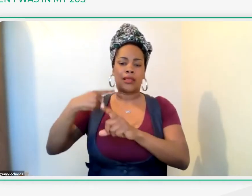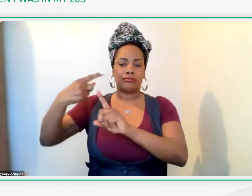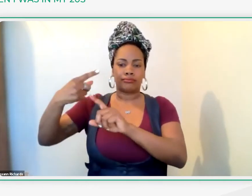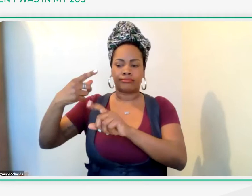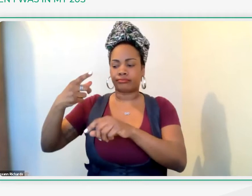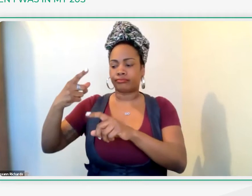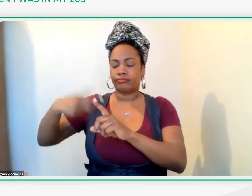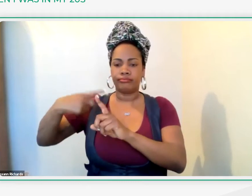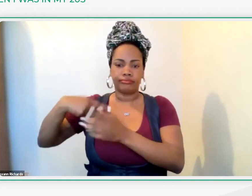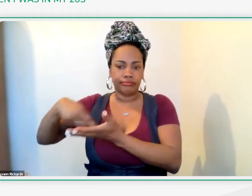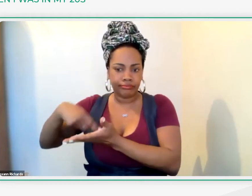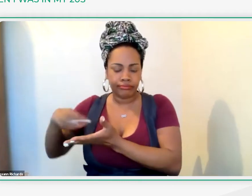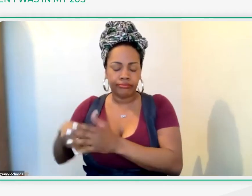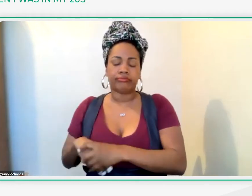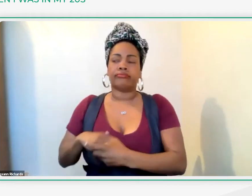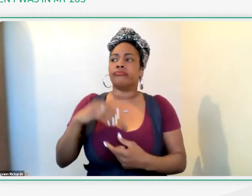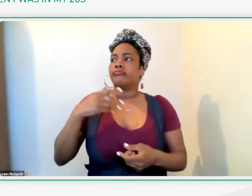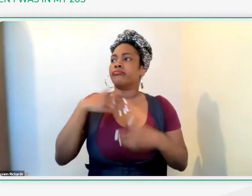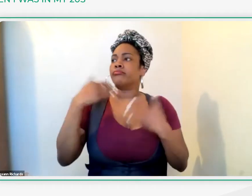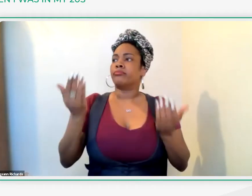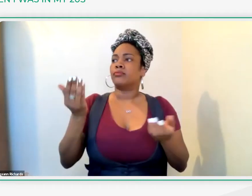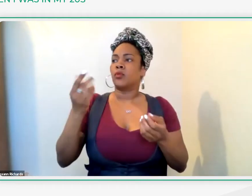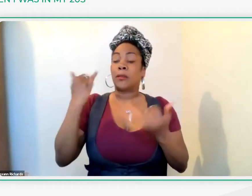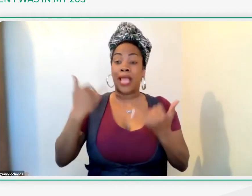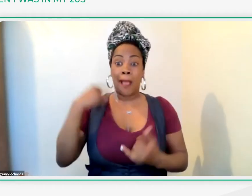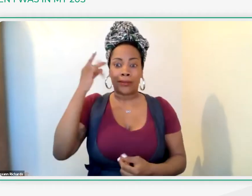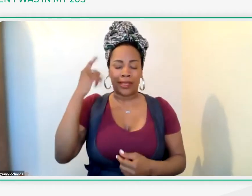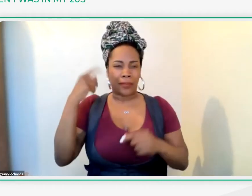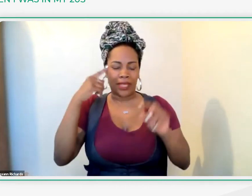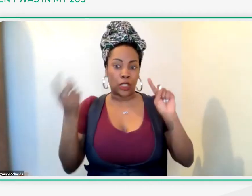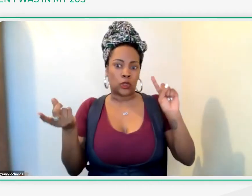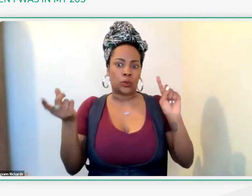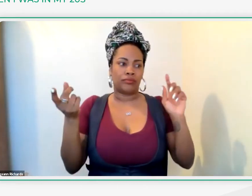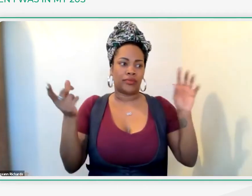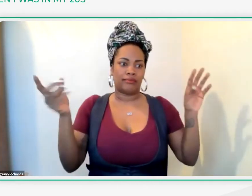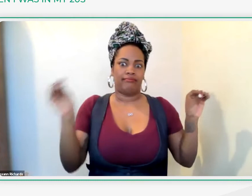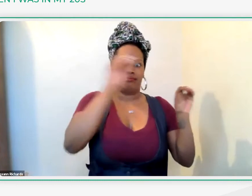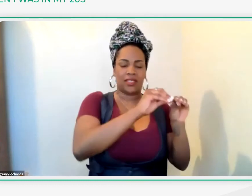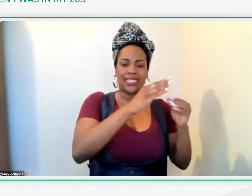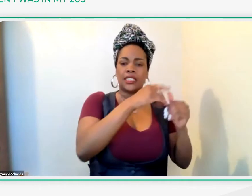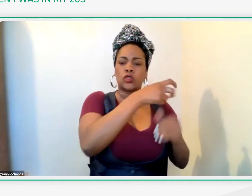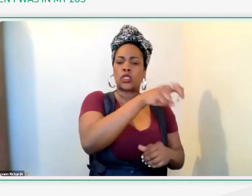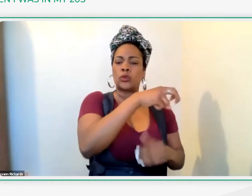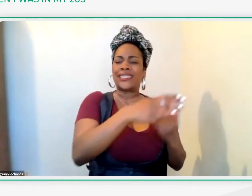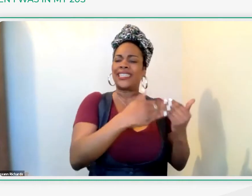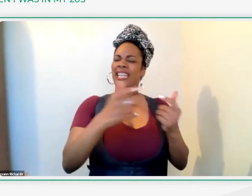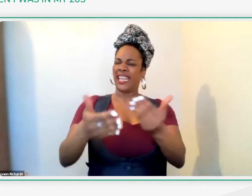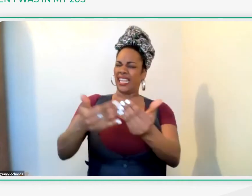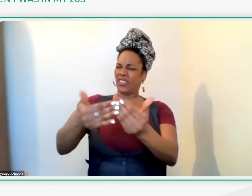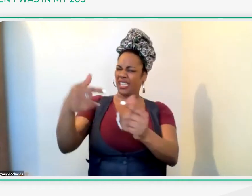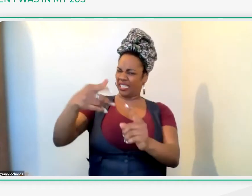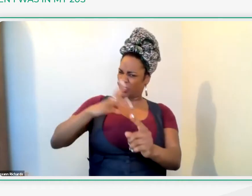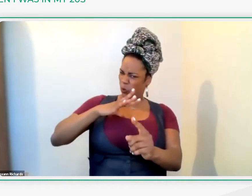have a credit union for, let's say, my car loan, paying my rent.